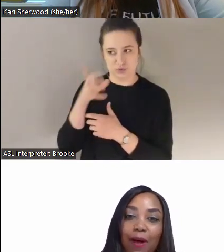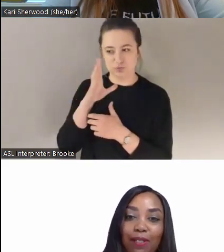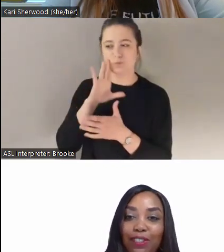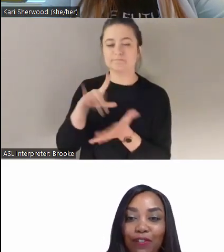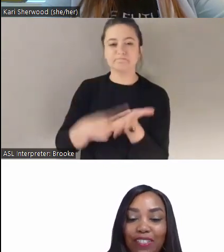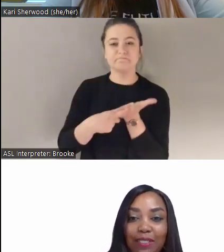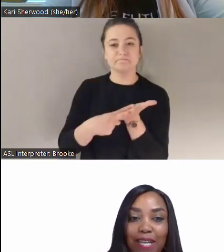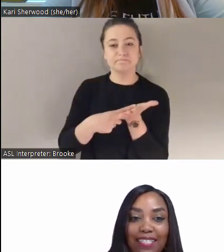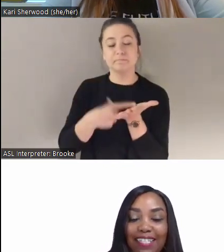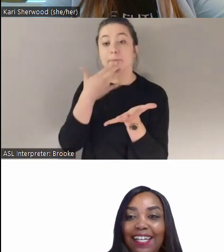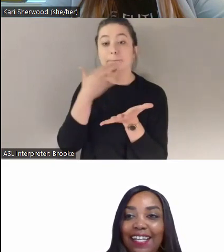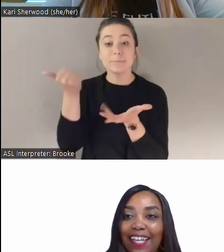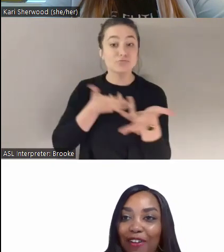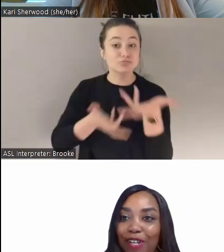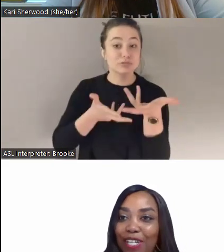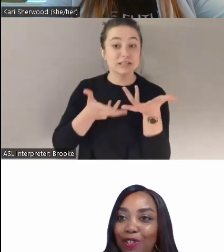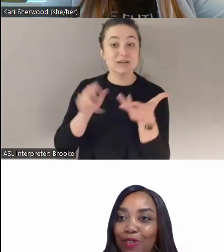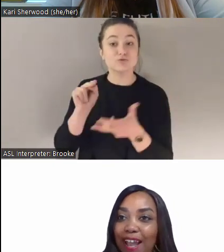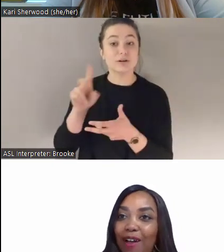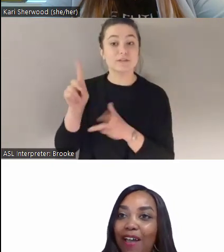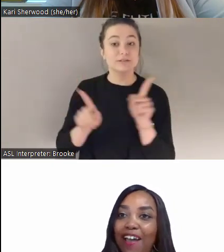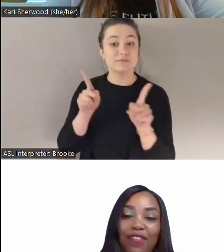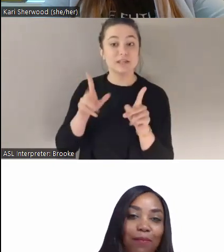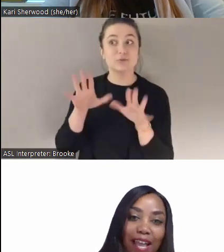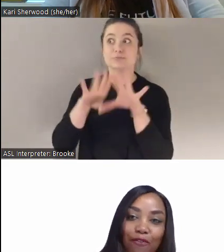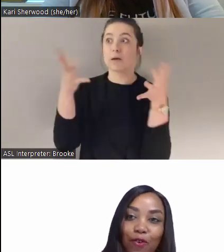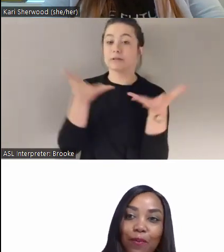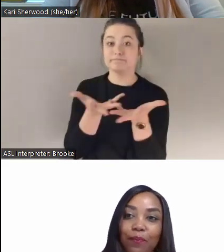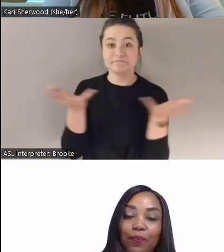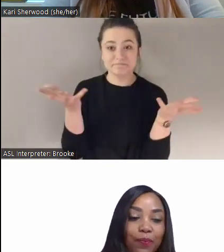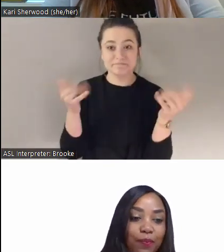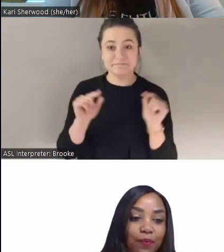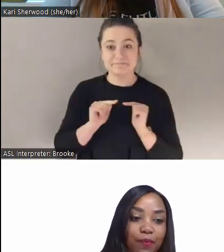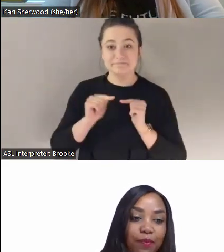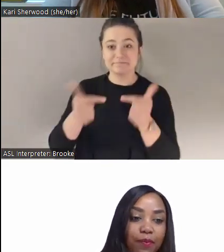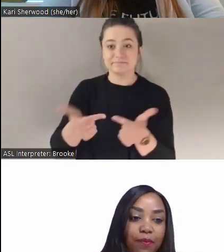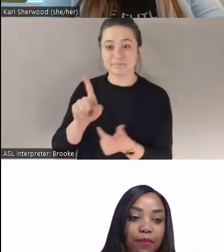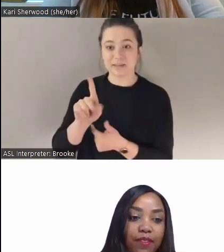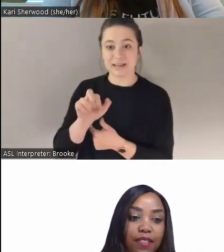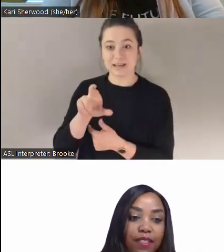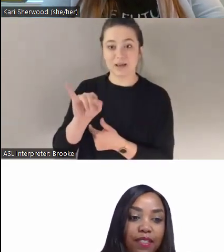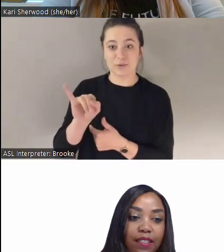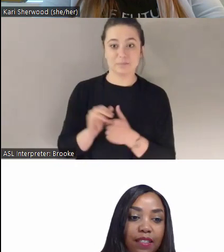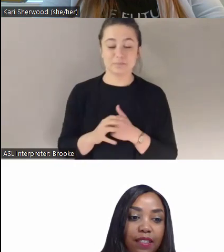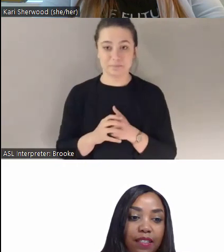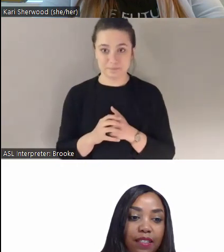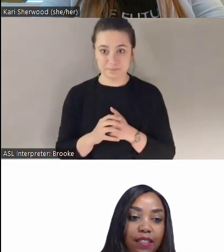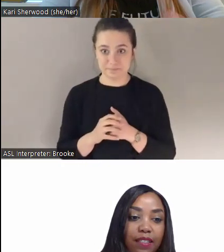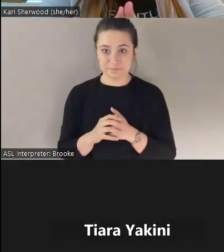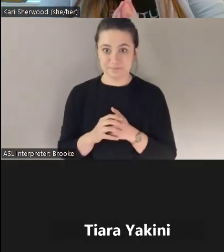public service space. Kari, you now have the platform.